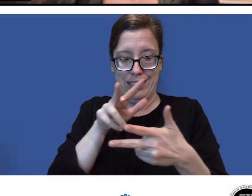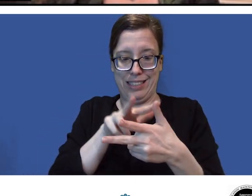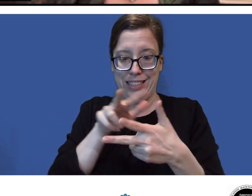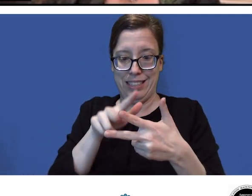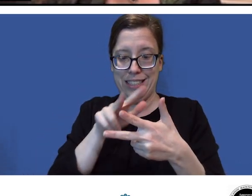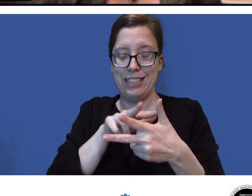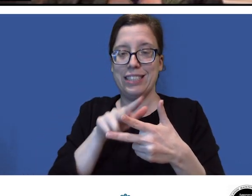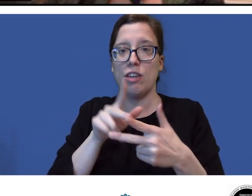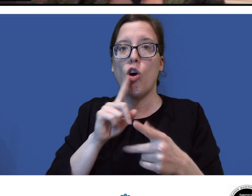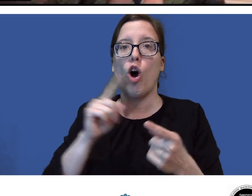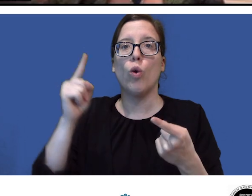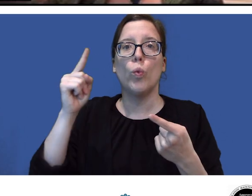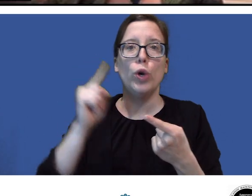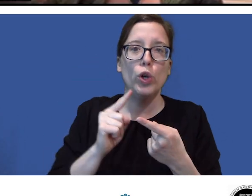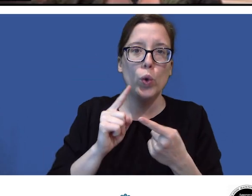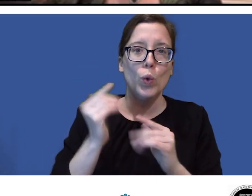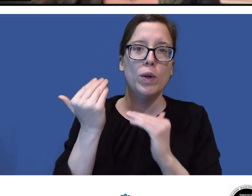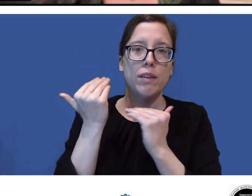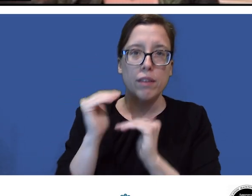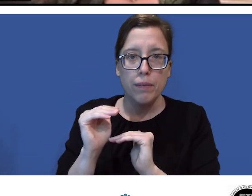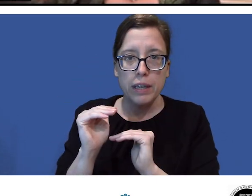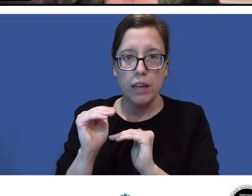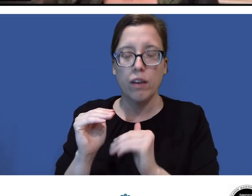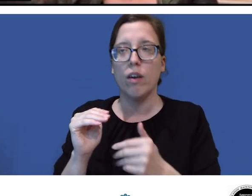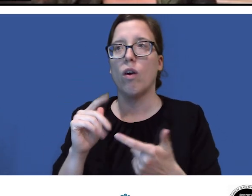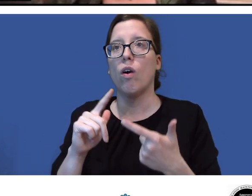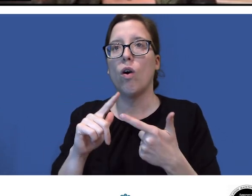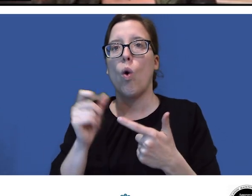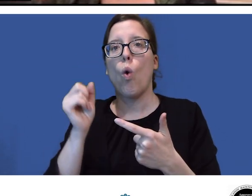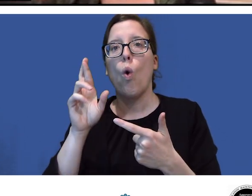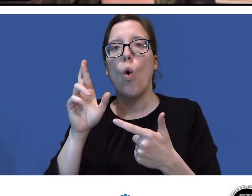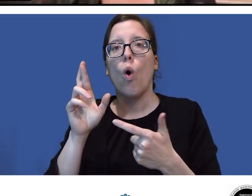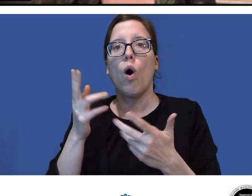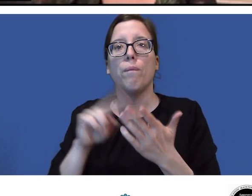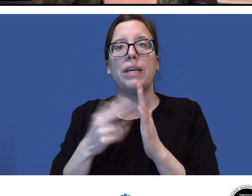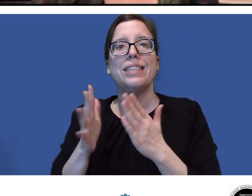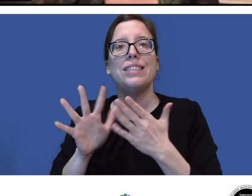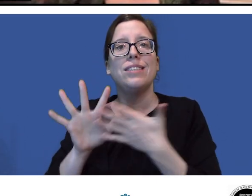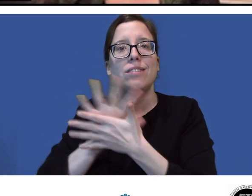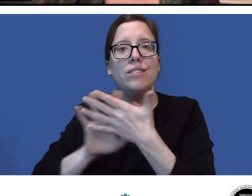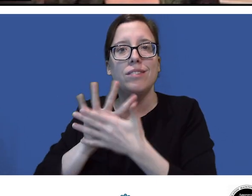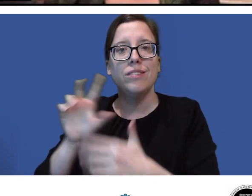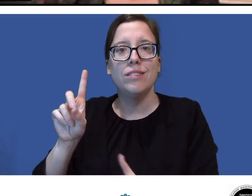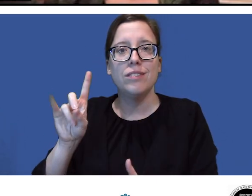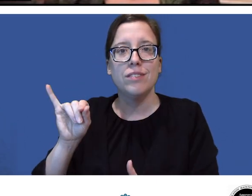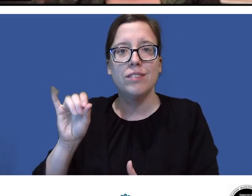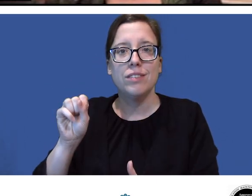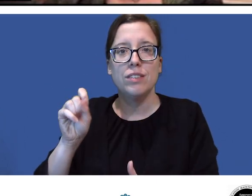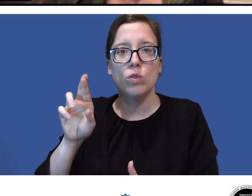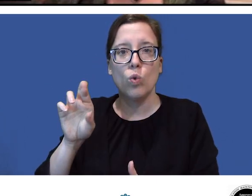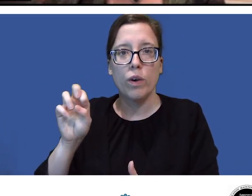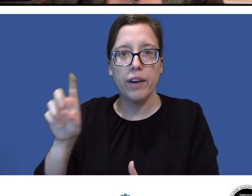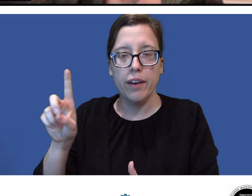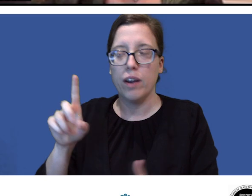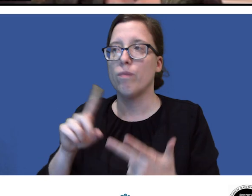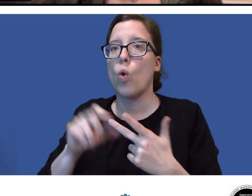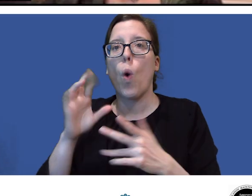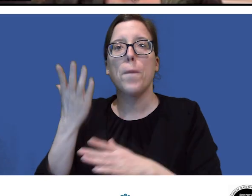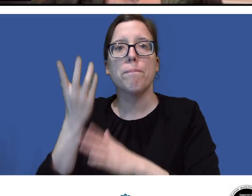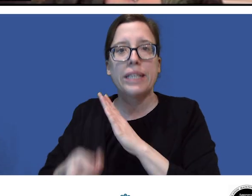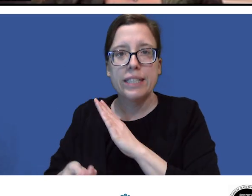or distorted or missing entirely. It's not both are missing entirely.